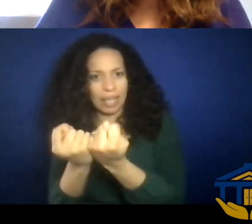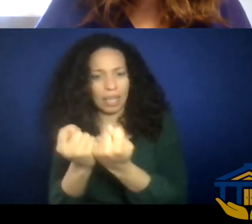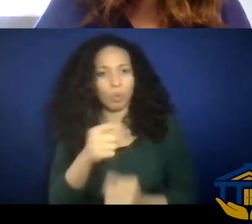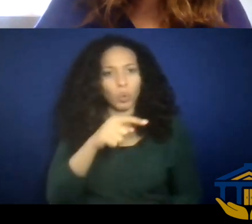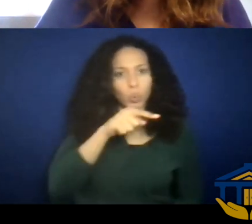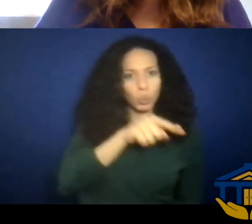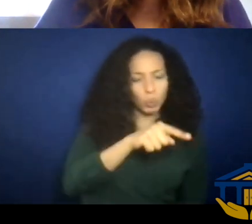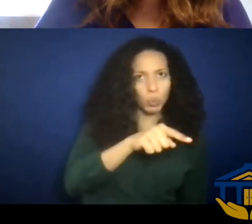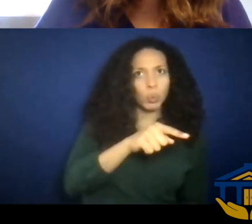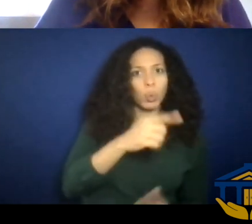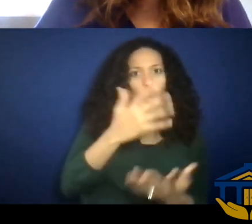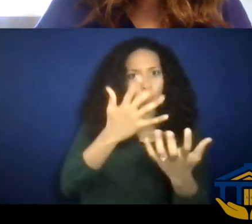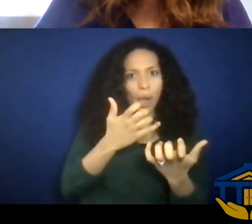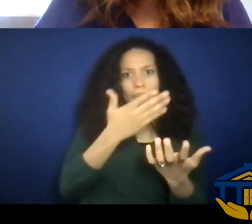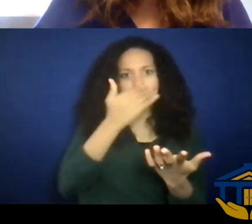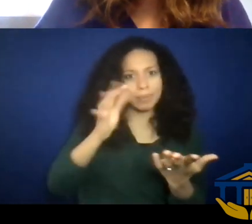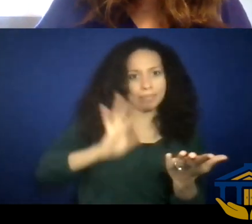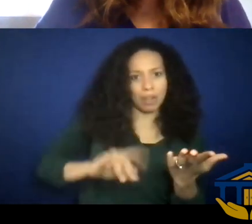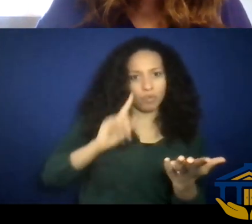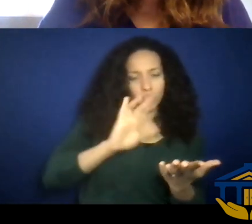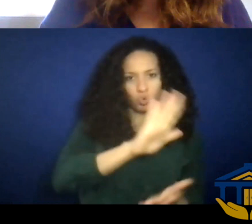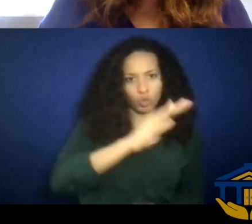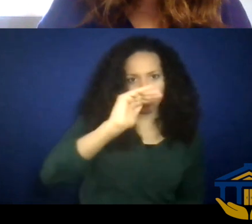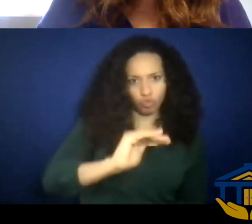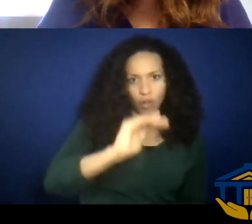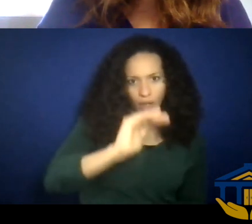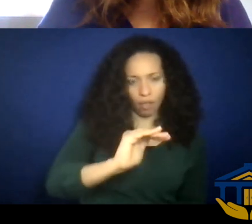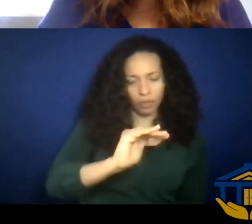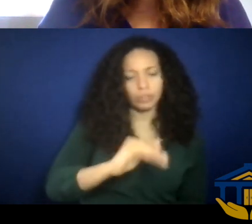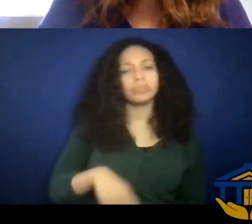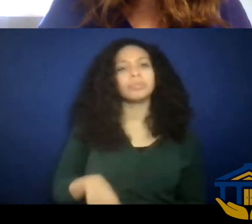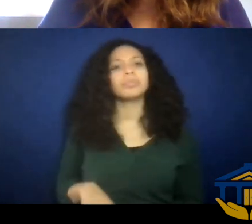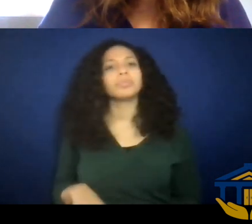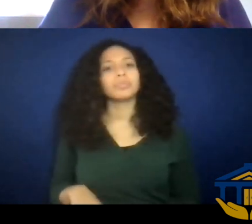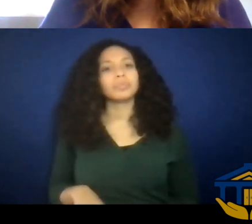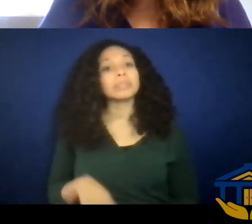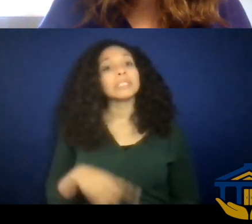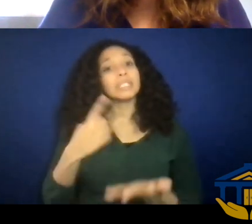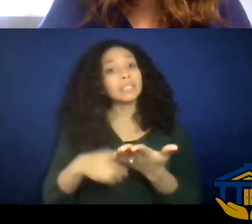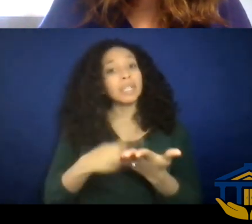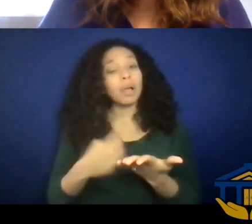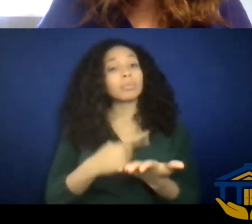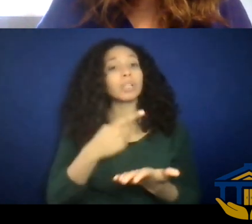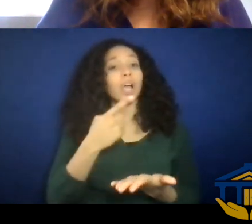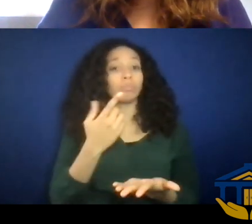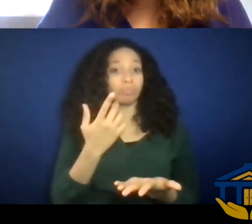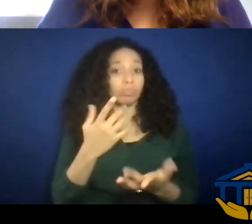child in that decision. And there may be times where it's appropriate for your child to attend